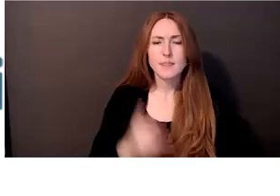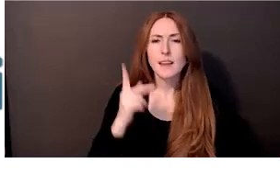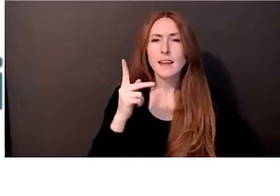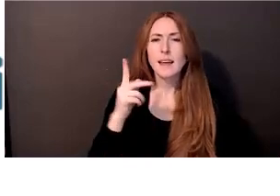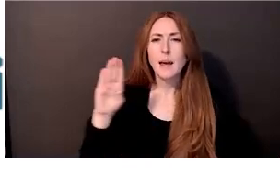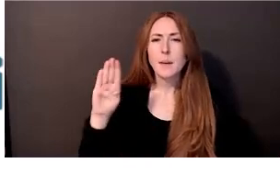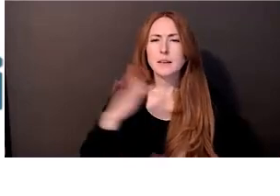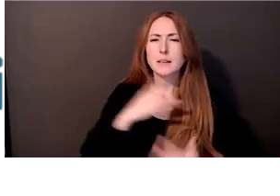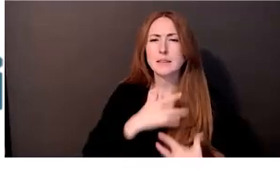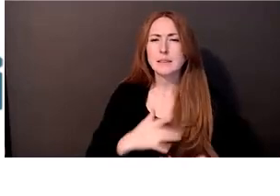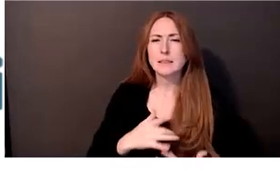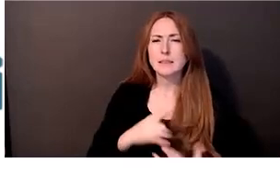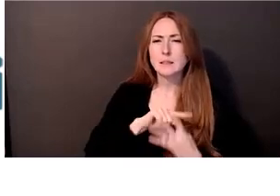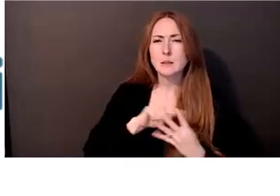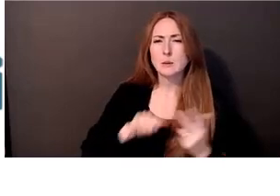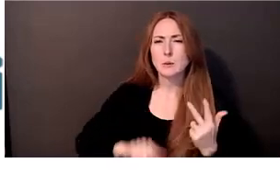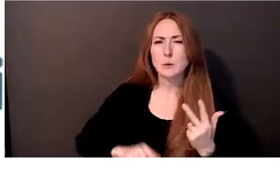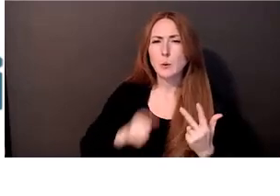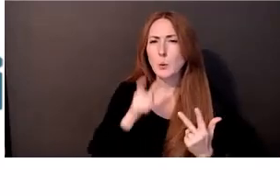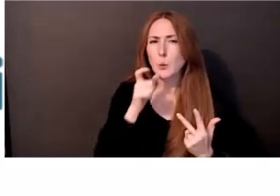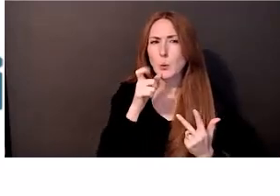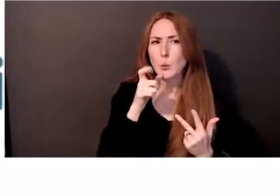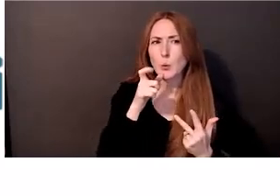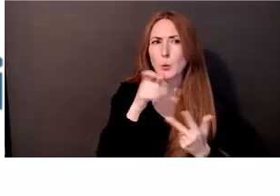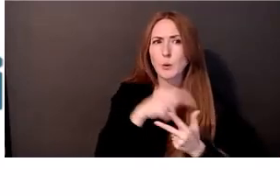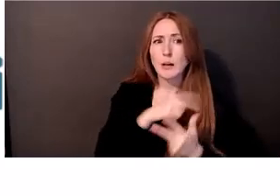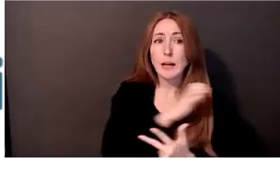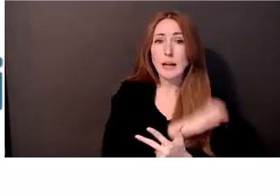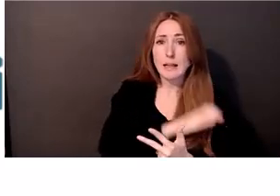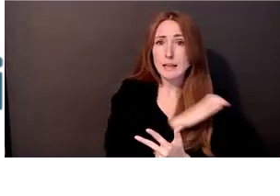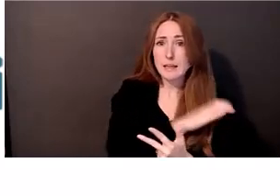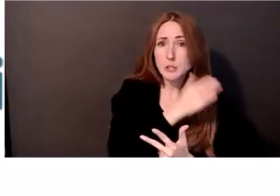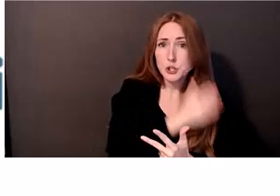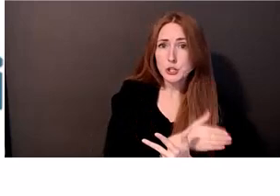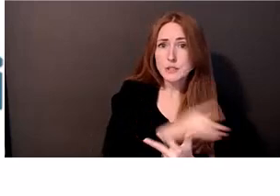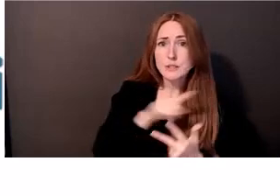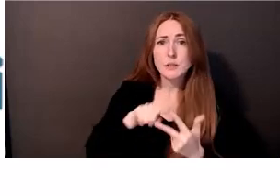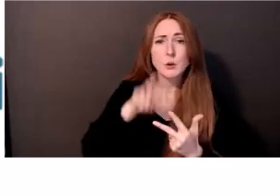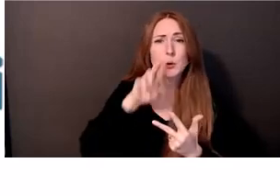Which profession of these are probably the best for someone to be a knowledge broker?